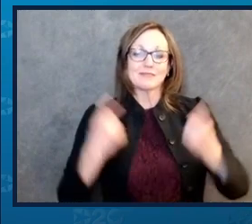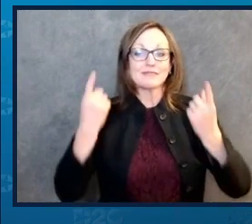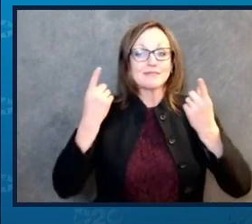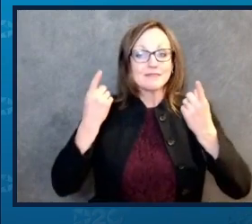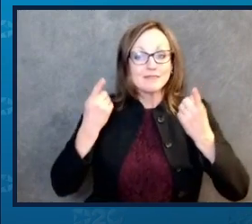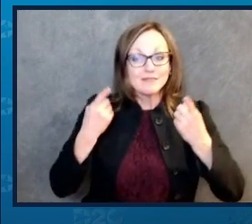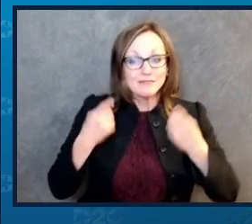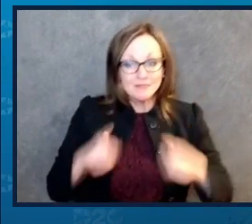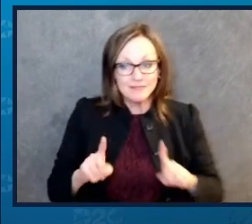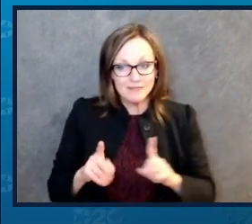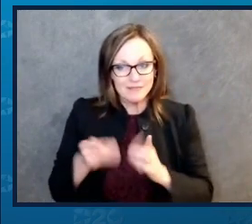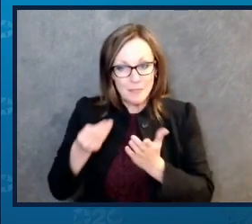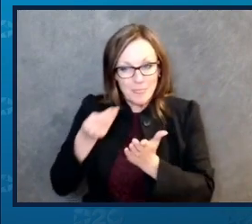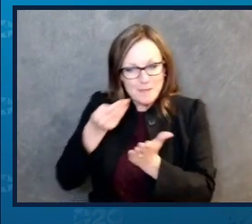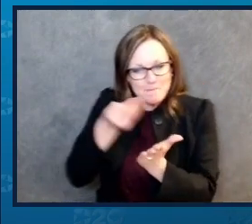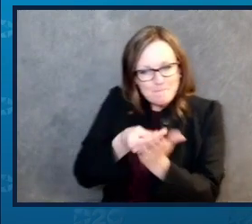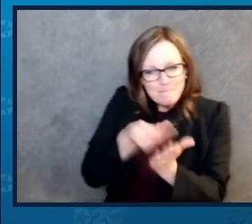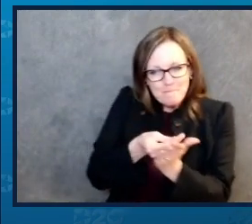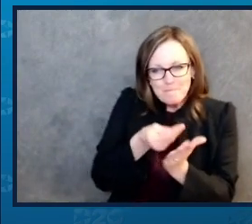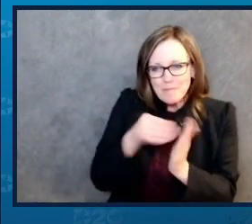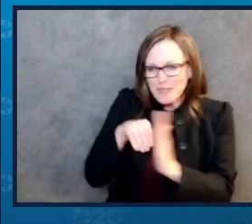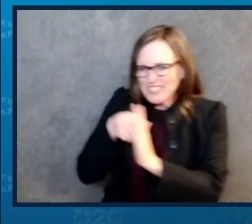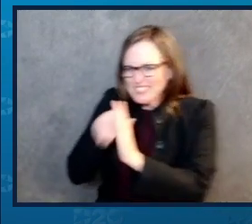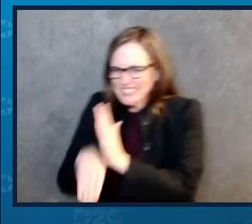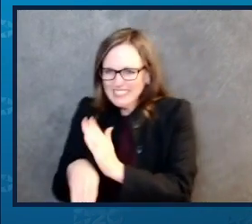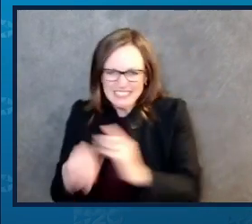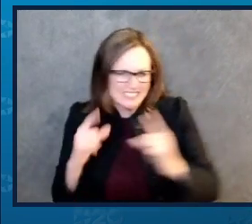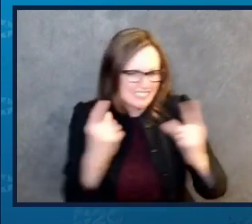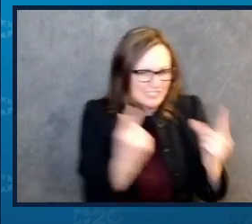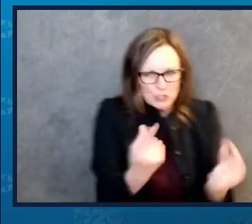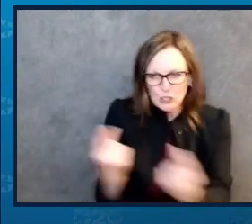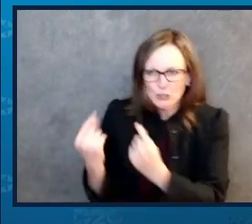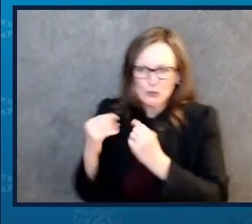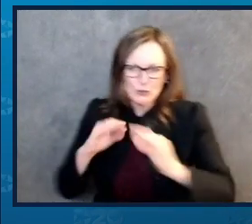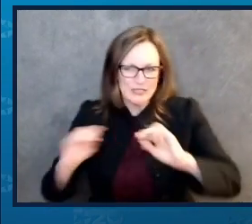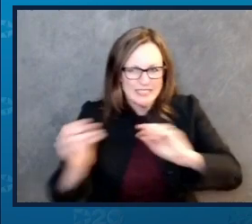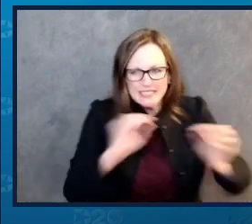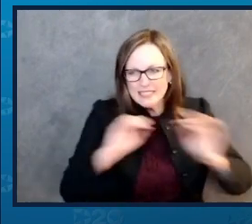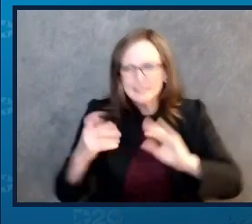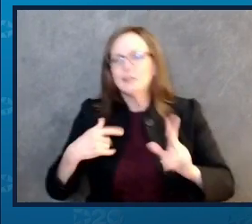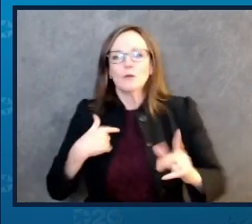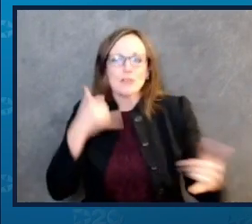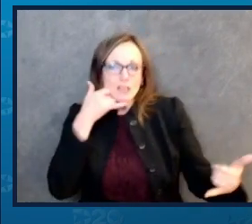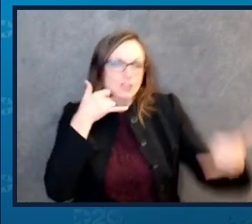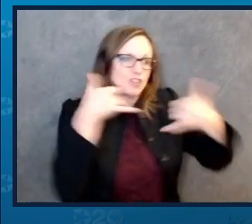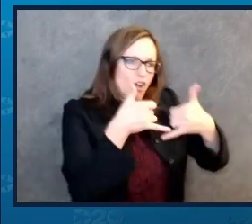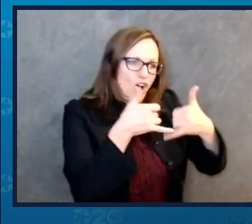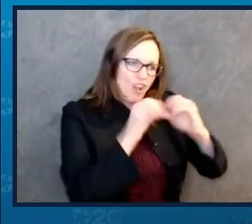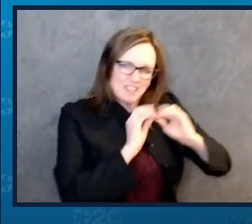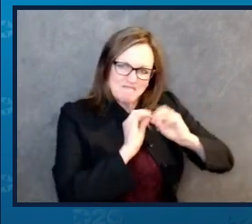WIN BACK BILLIONS OF DOLLAR FORCE HOMEOWNERS FROM THE BIG BANKS THAT FORECLOSED ON